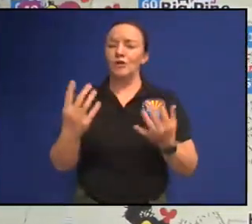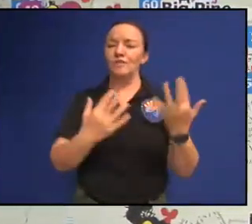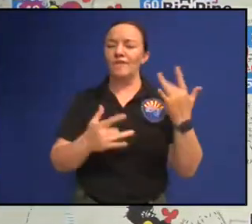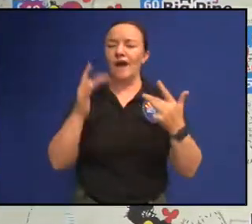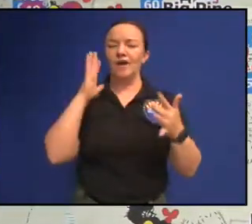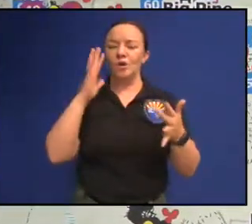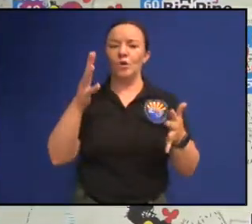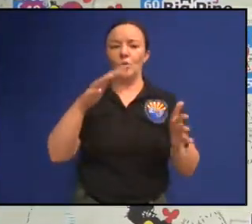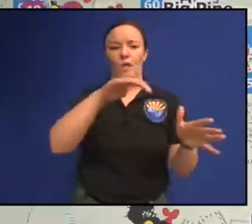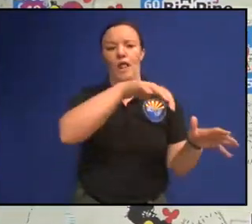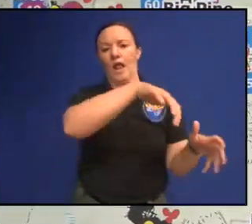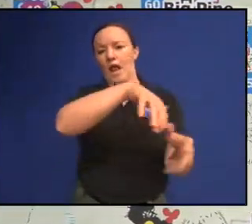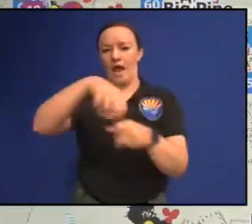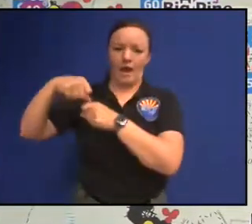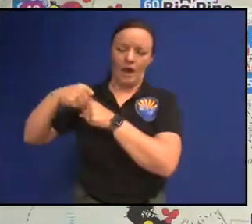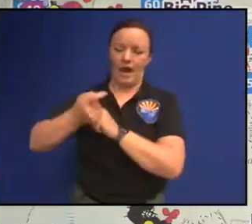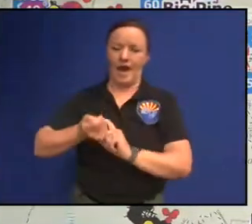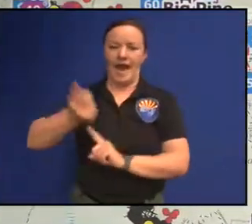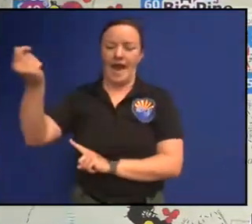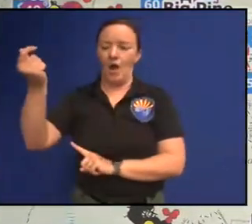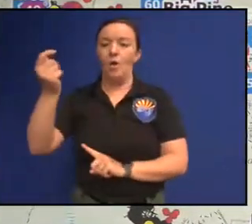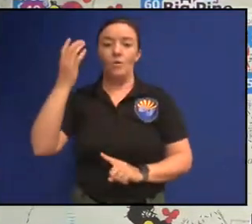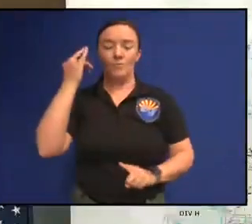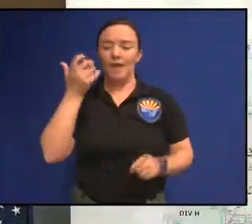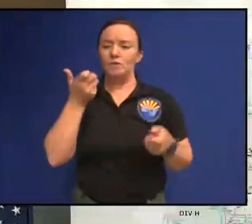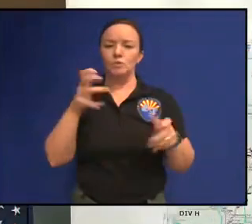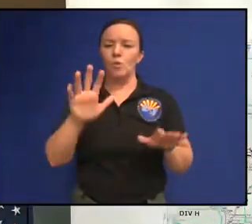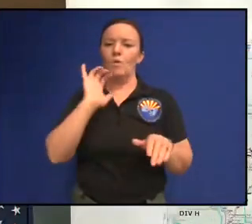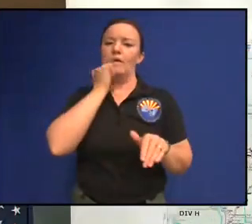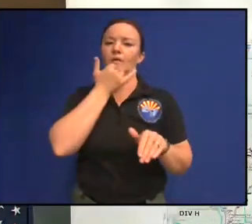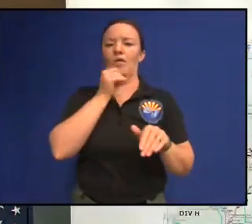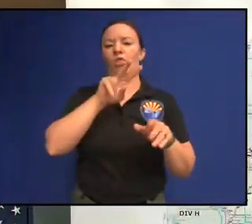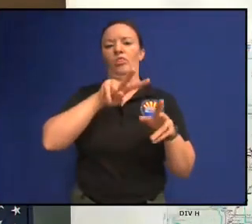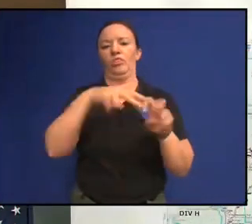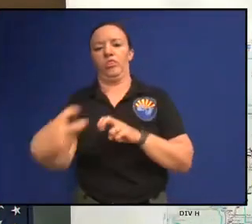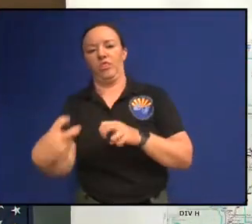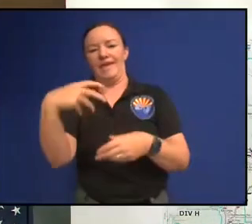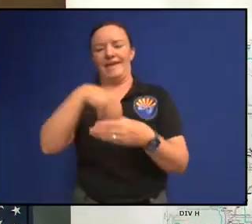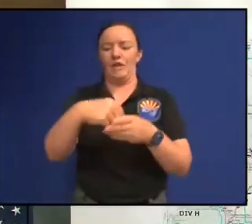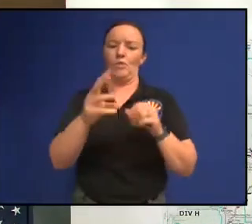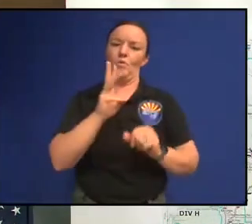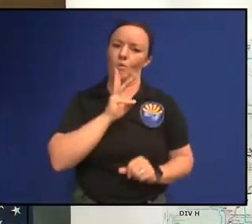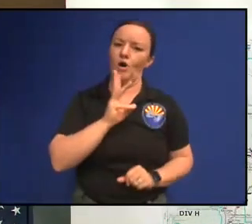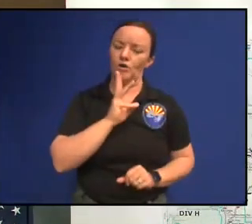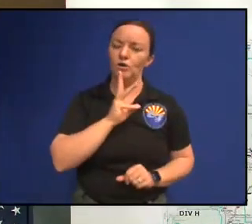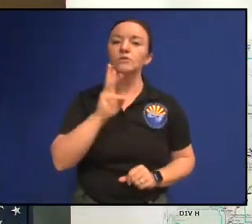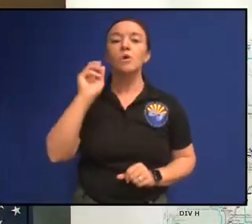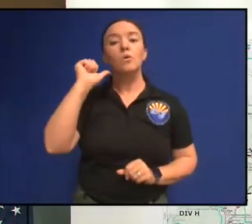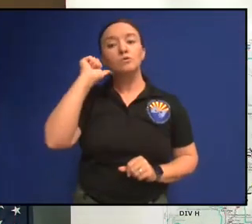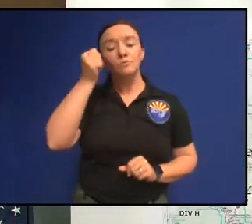PIECE OF EQUIPMENT UP THERE. TOMORROW MORNING YOU CAN EXPECT THAT.